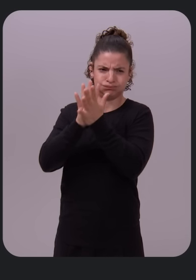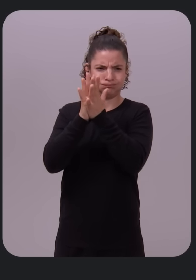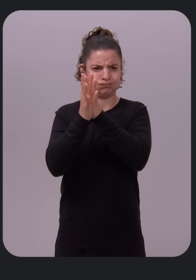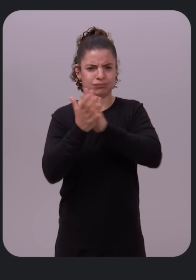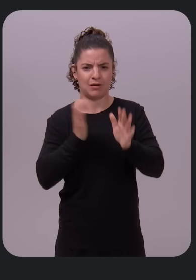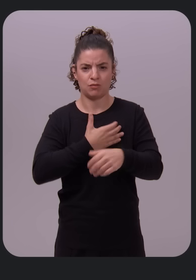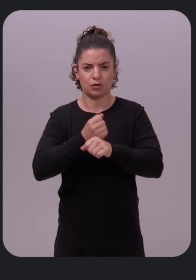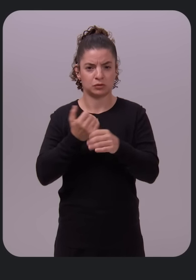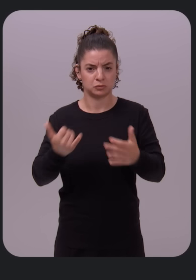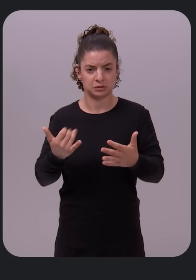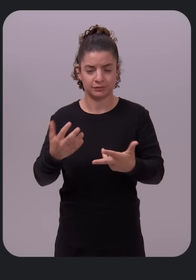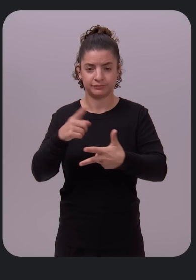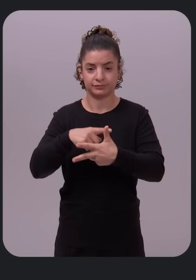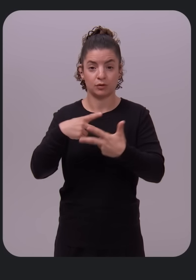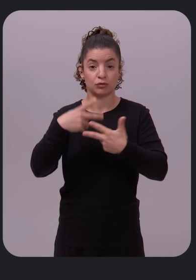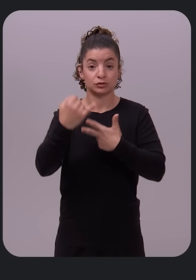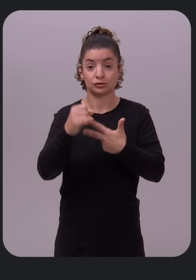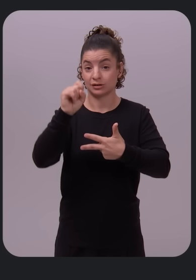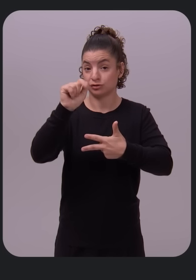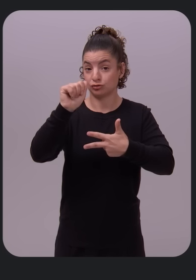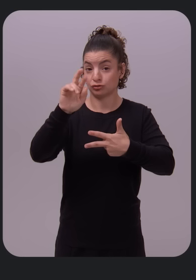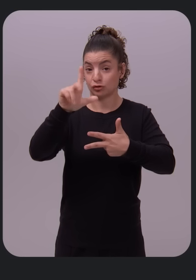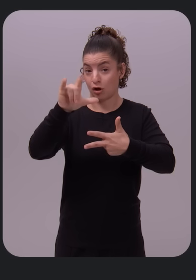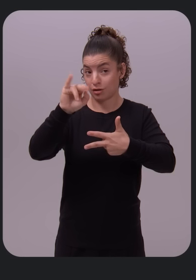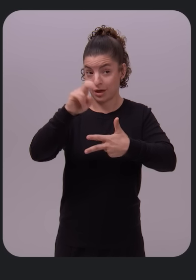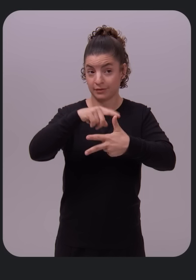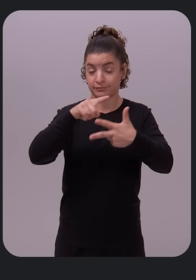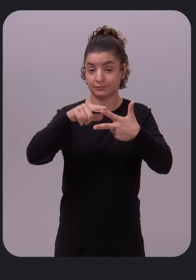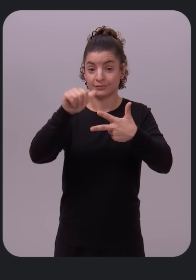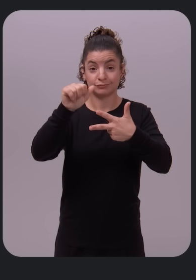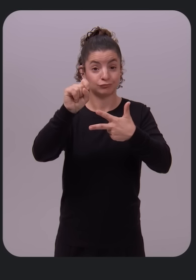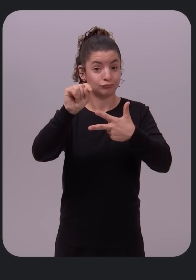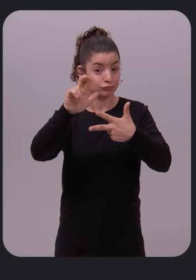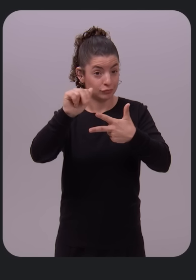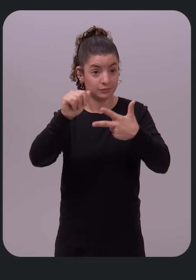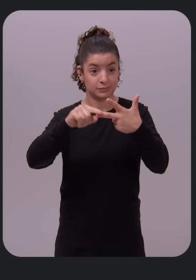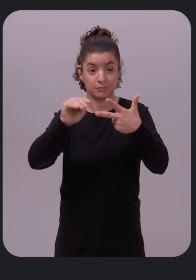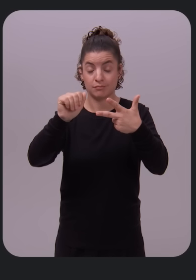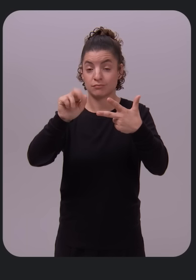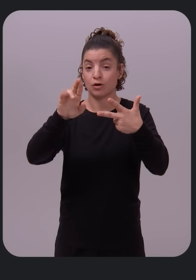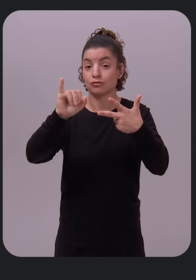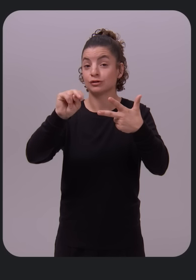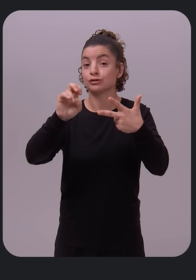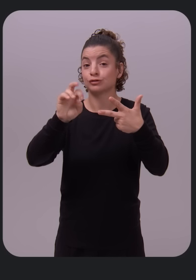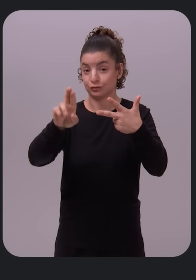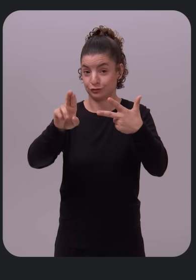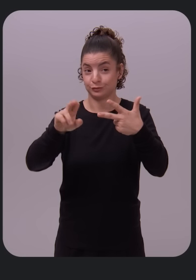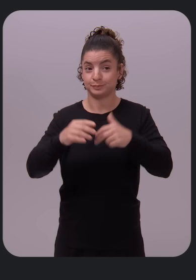our products today, Project Starline., Astra, and Mariner.